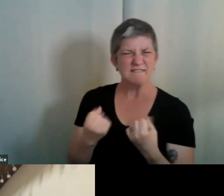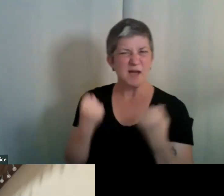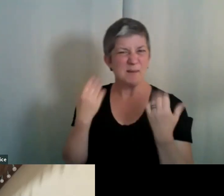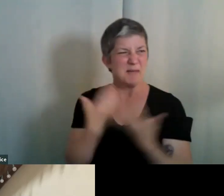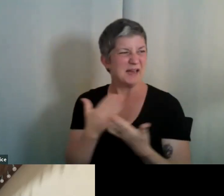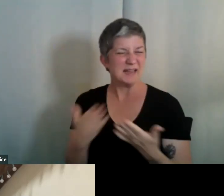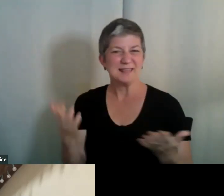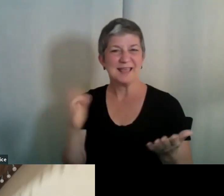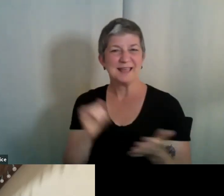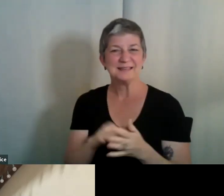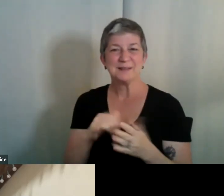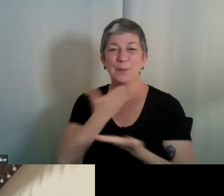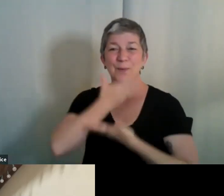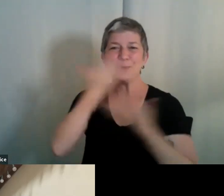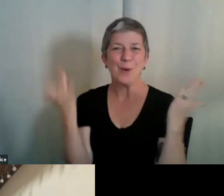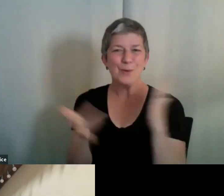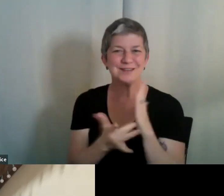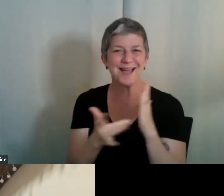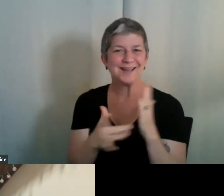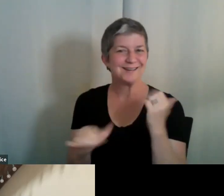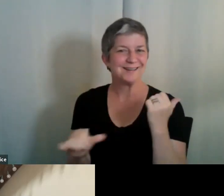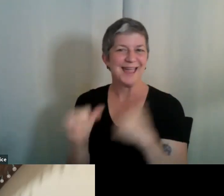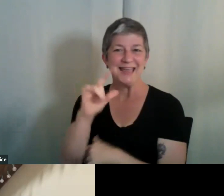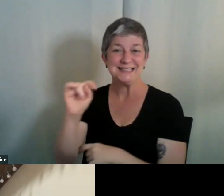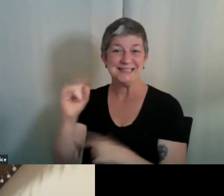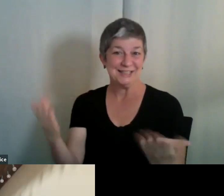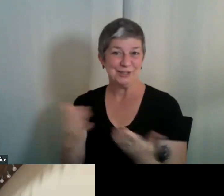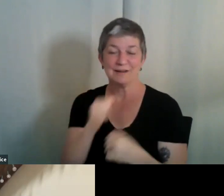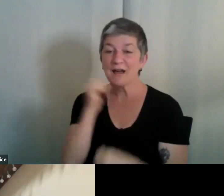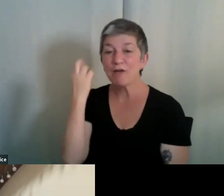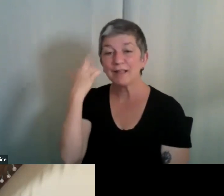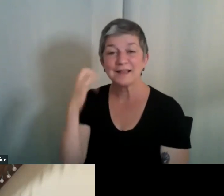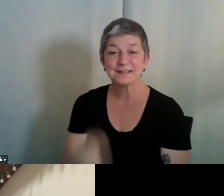assistive technology here even not realizing it. Yeah.